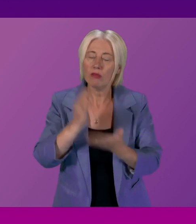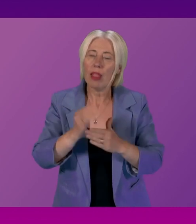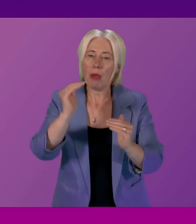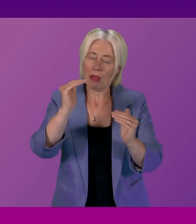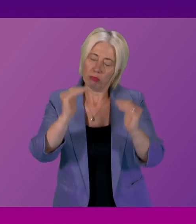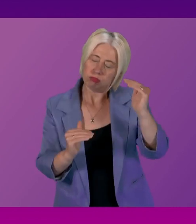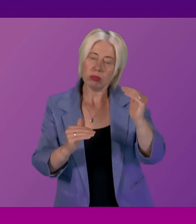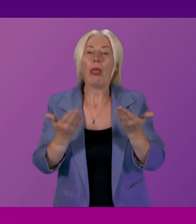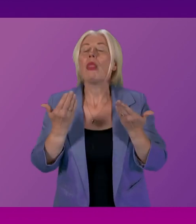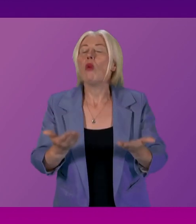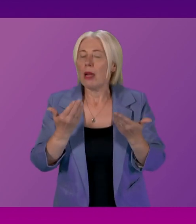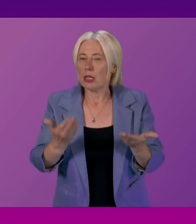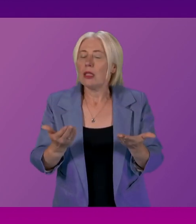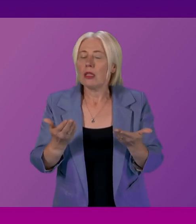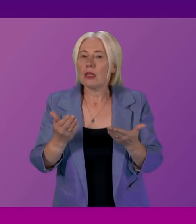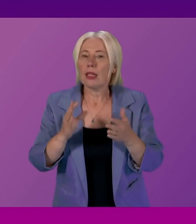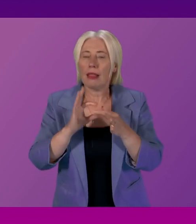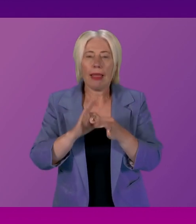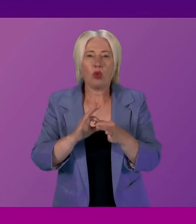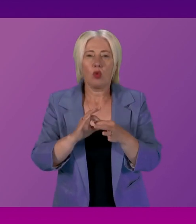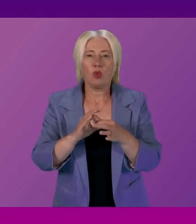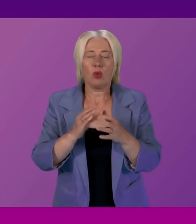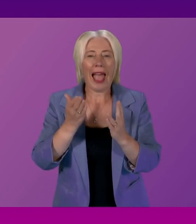exist in relation to accessibility of services.